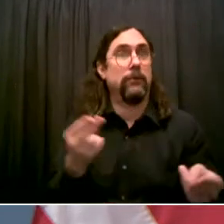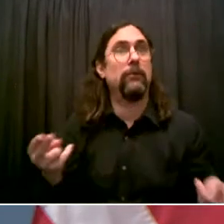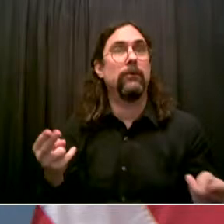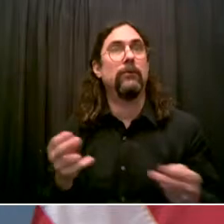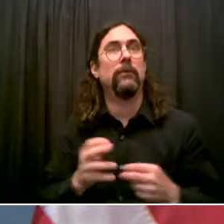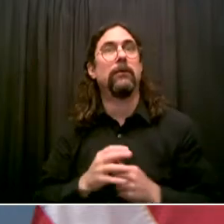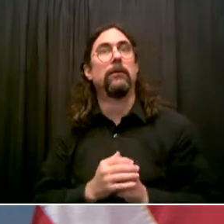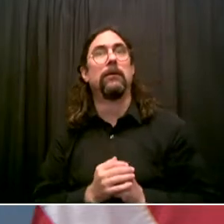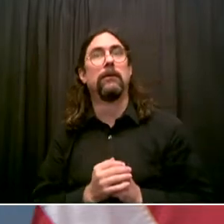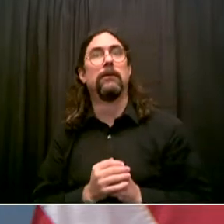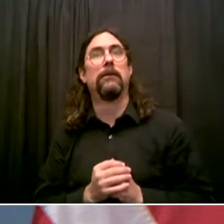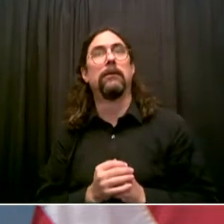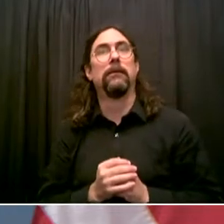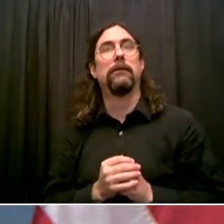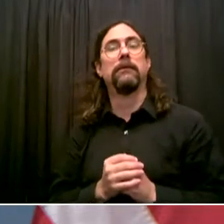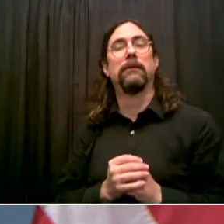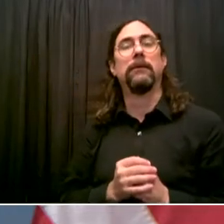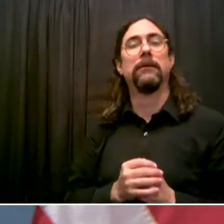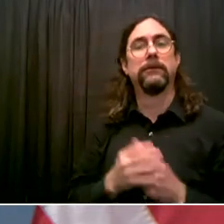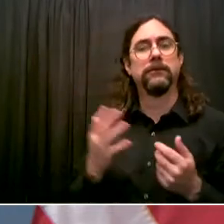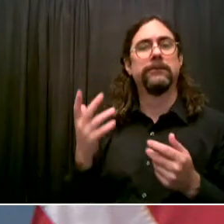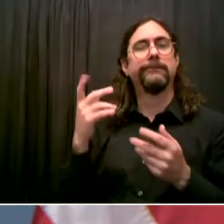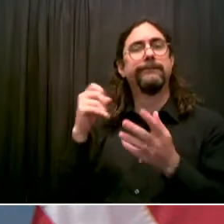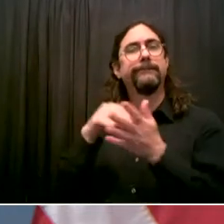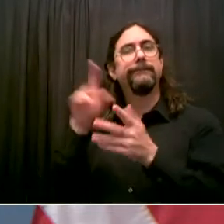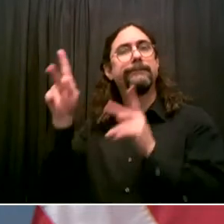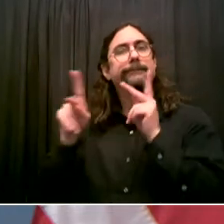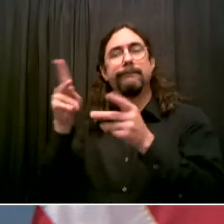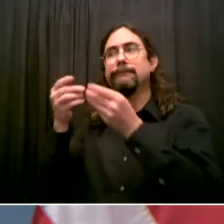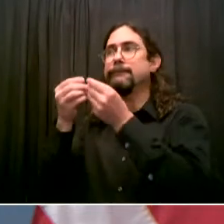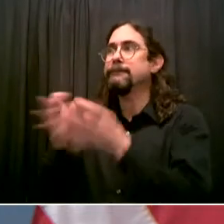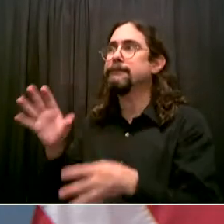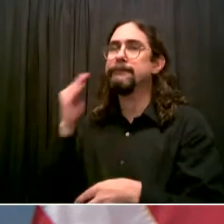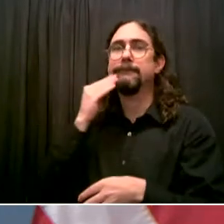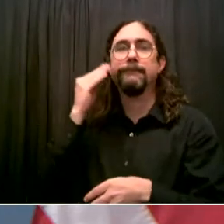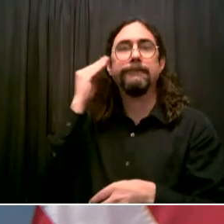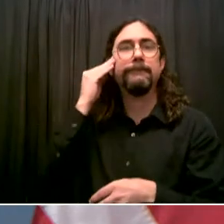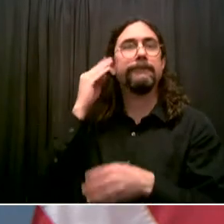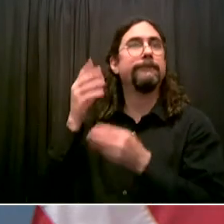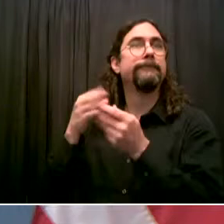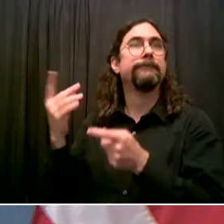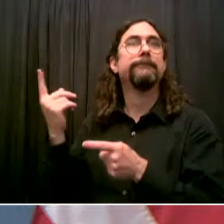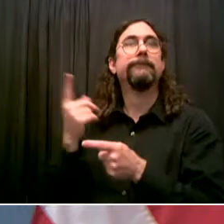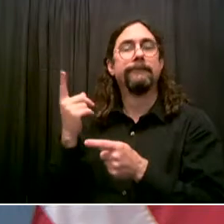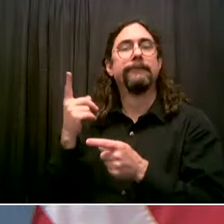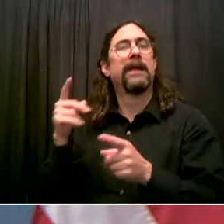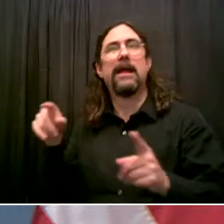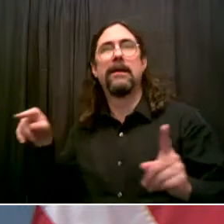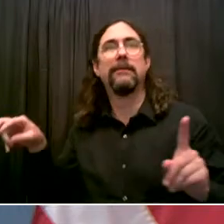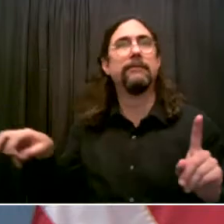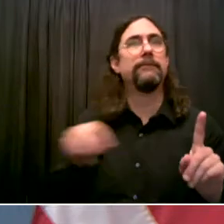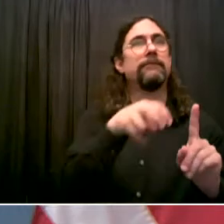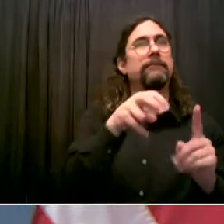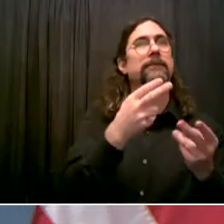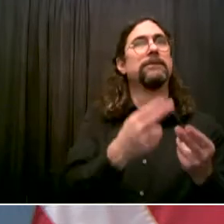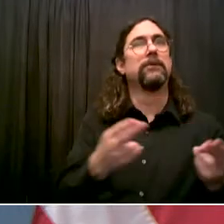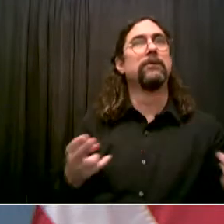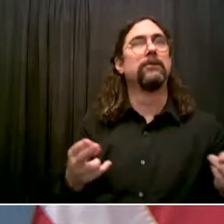HEALTH AND HUMAN SERVICES SHELTERS. THERE IS A